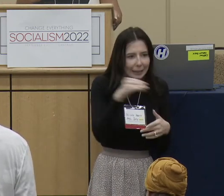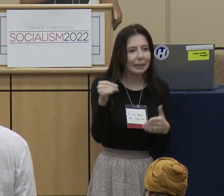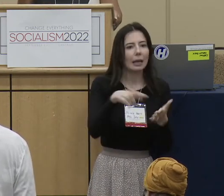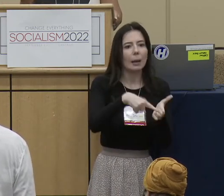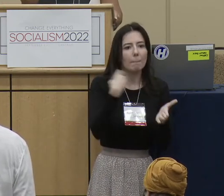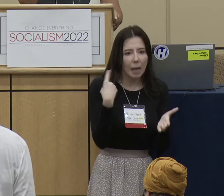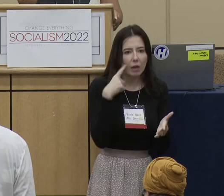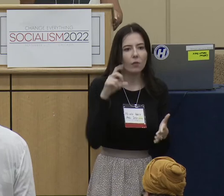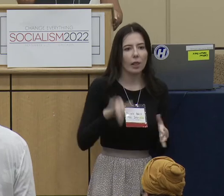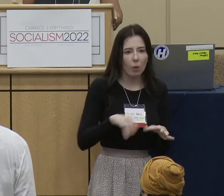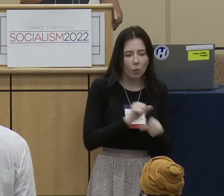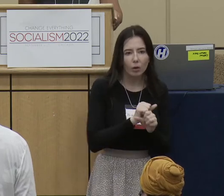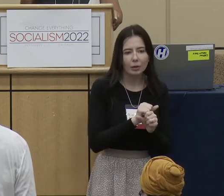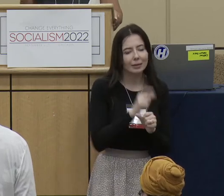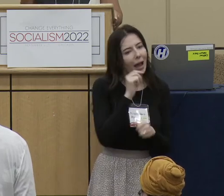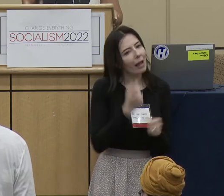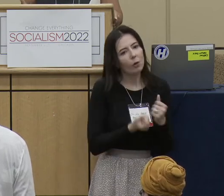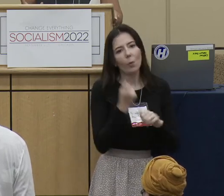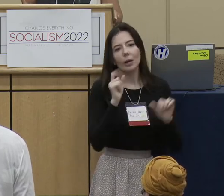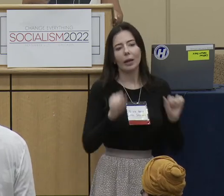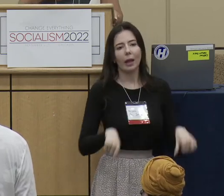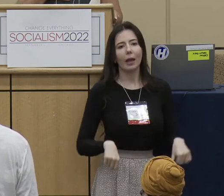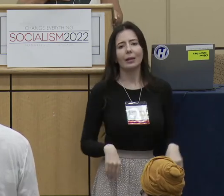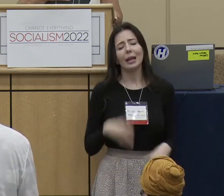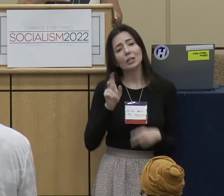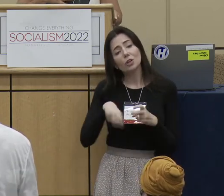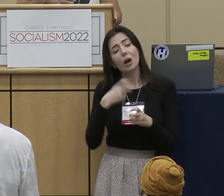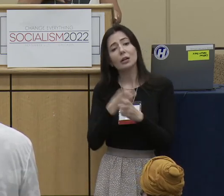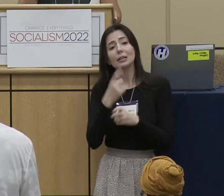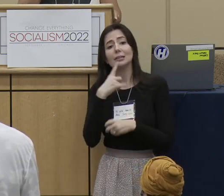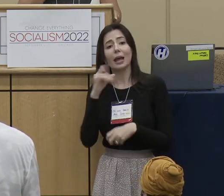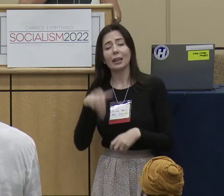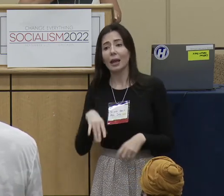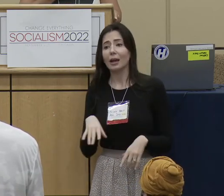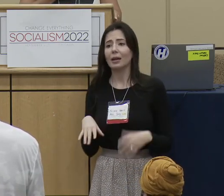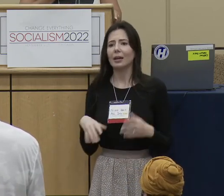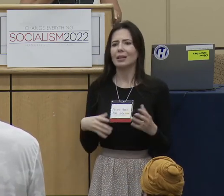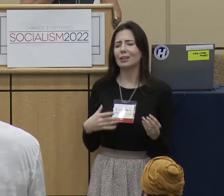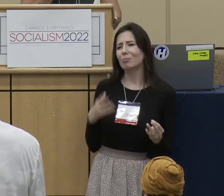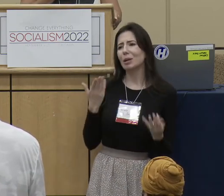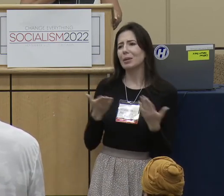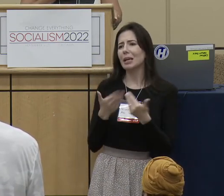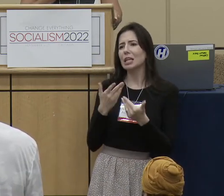the work can't be doing it as a career move